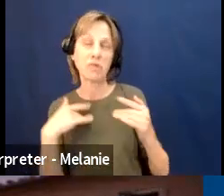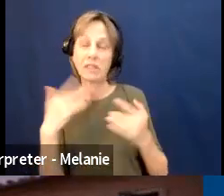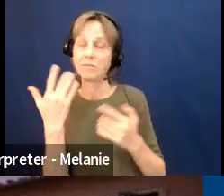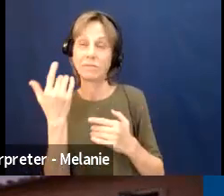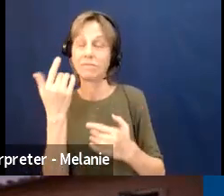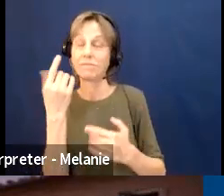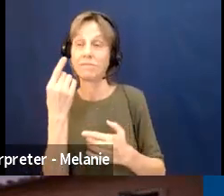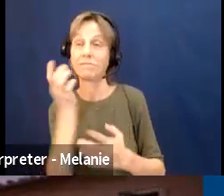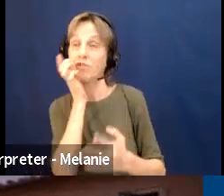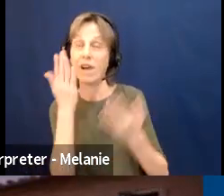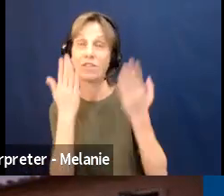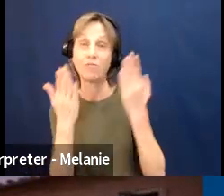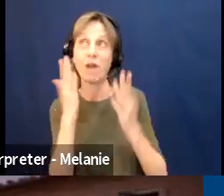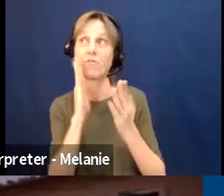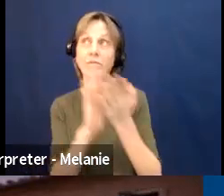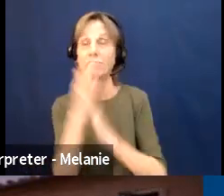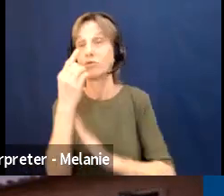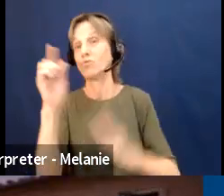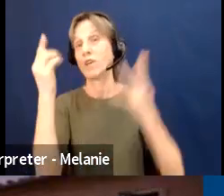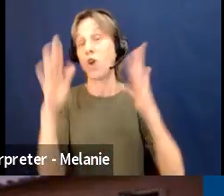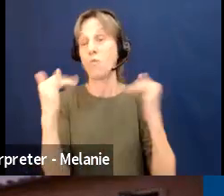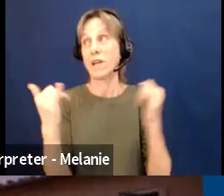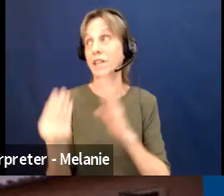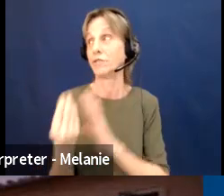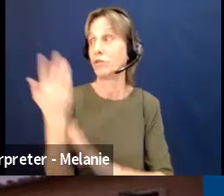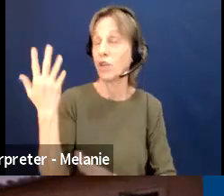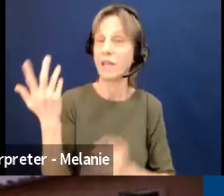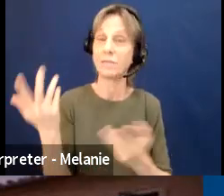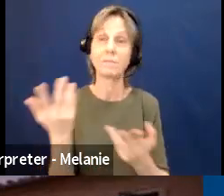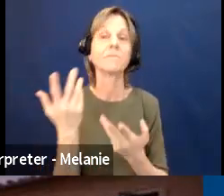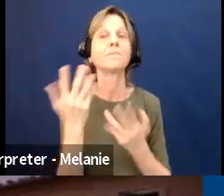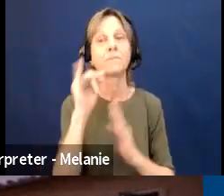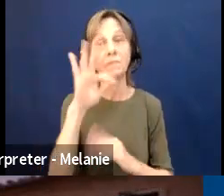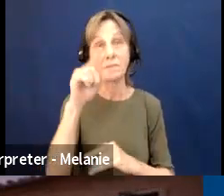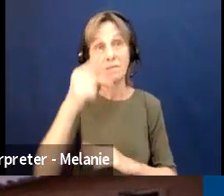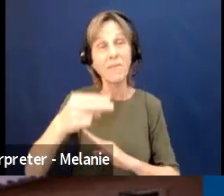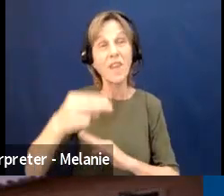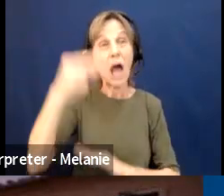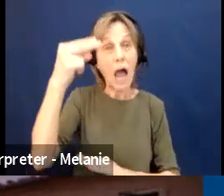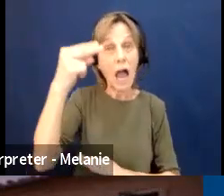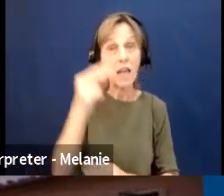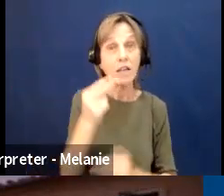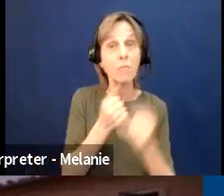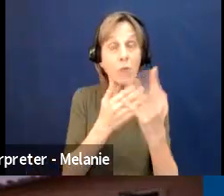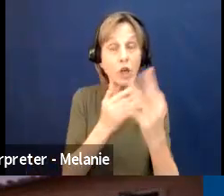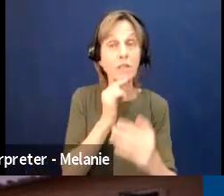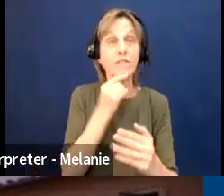uh this spring um so if you're in that high some high burn severity area you know that hydrophobic